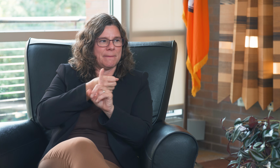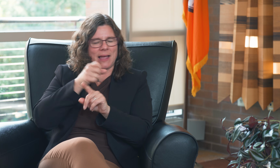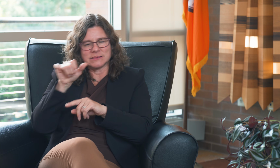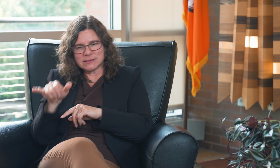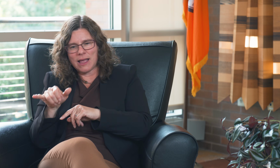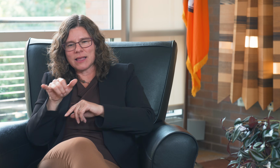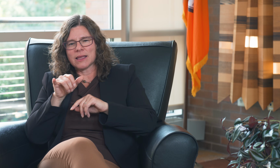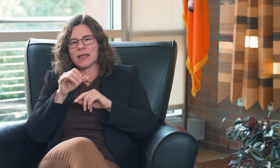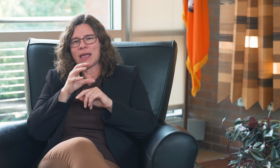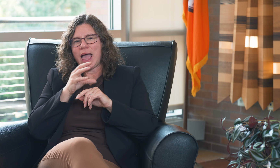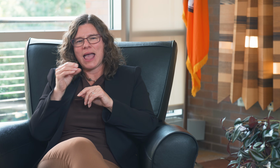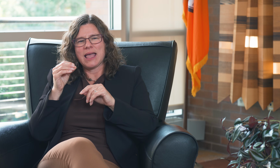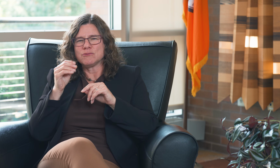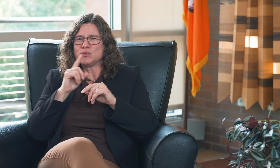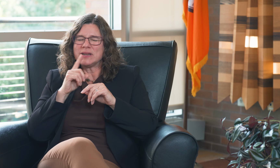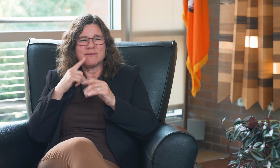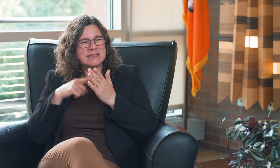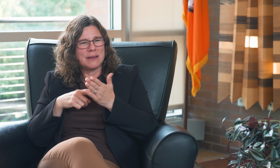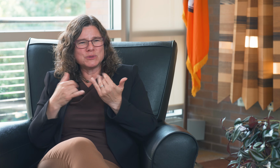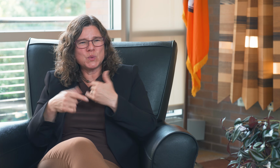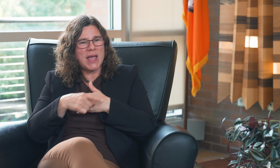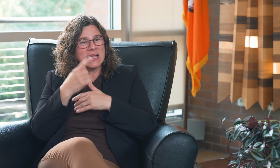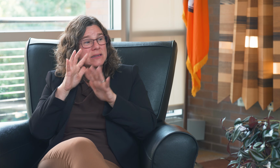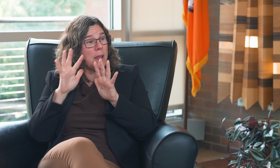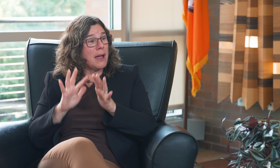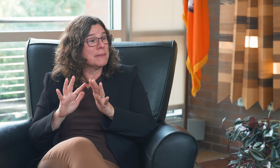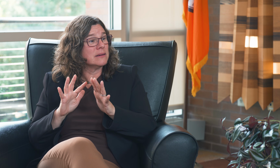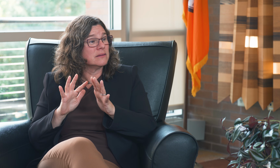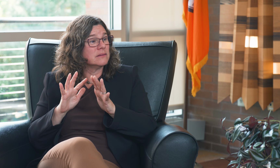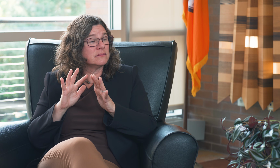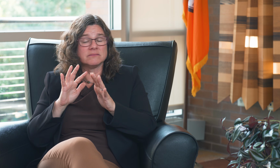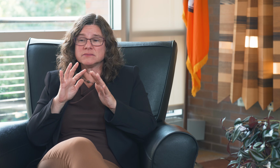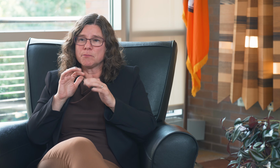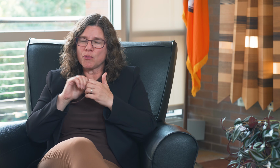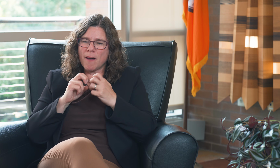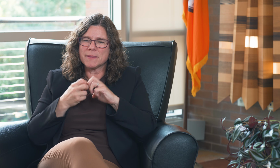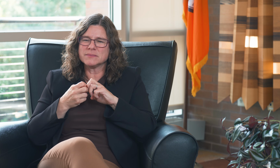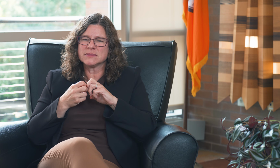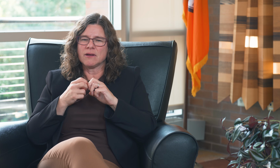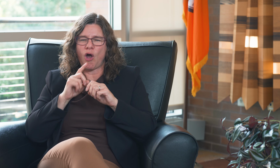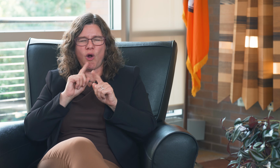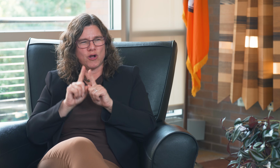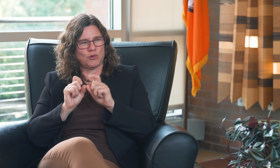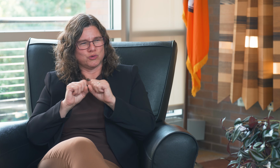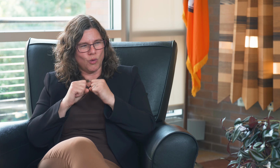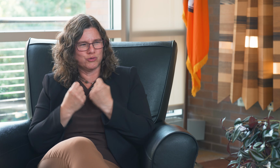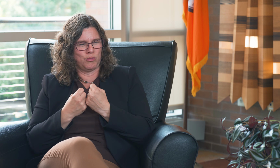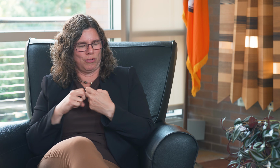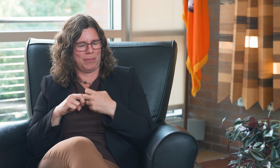how this impacts this, and that impacts that. And even an example for today, with climate,